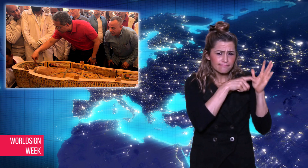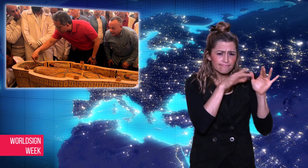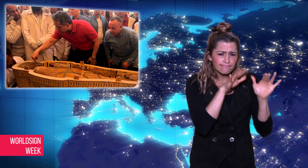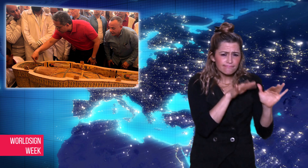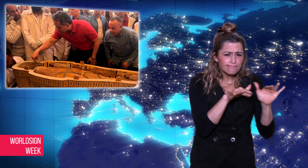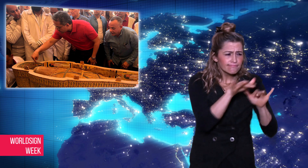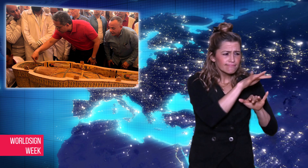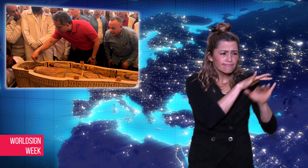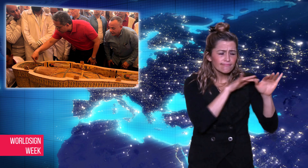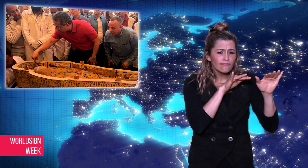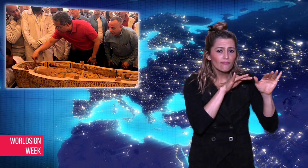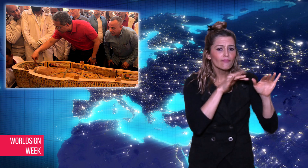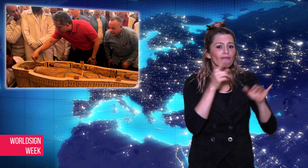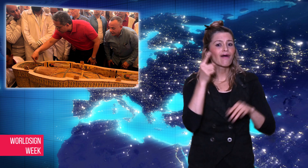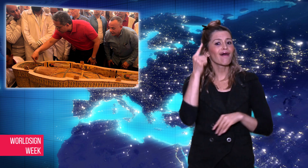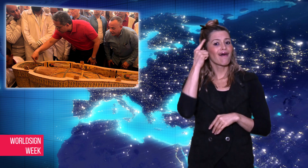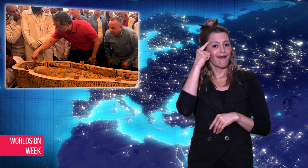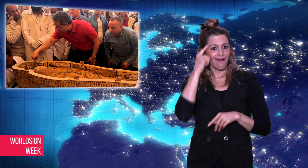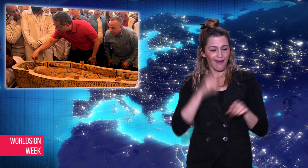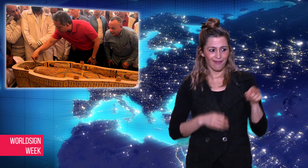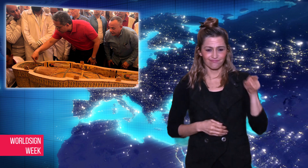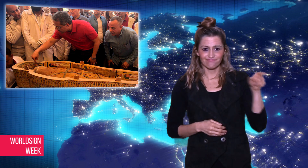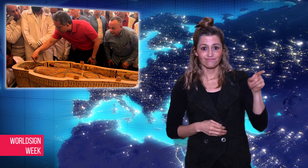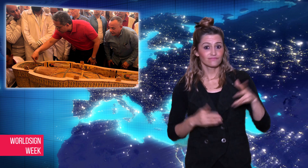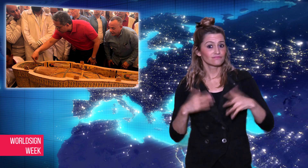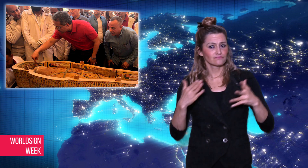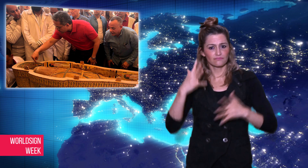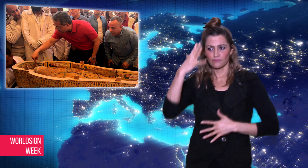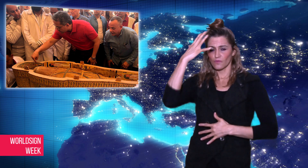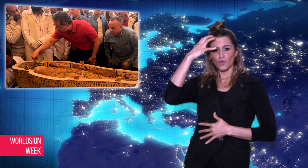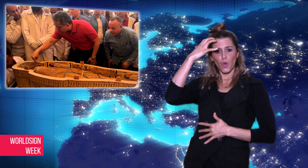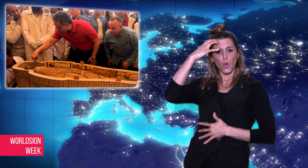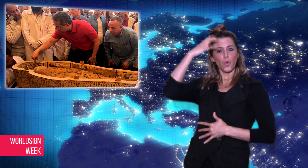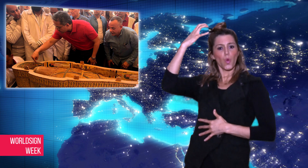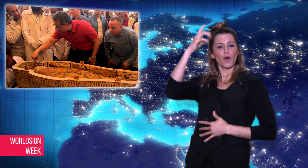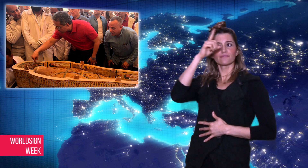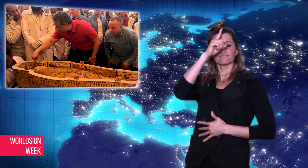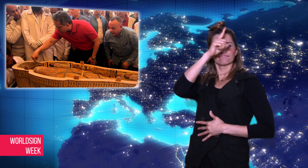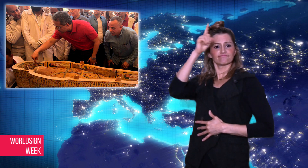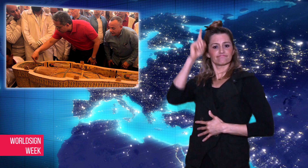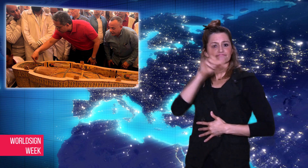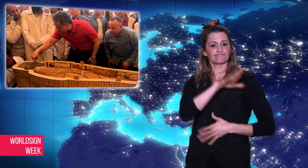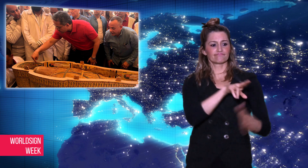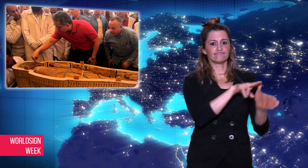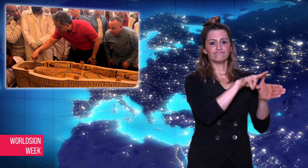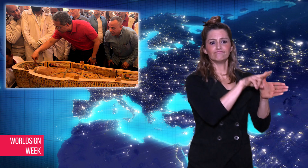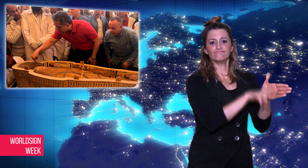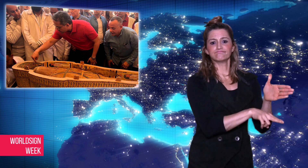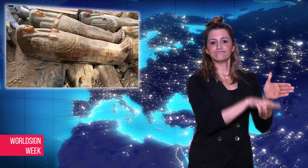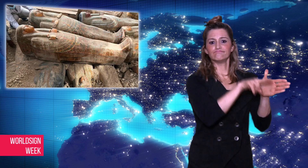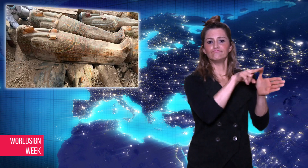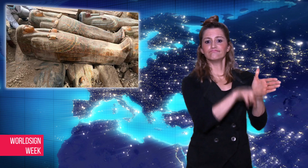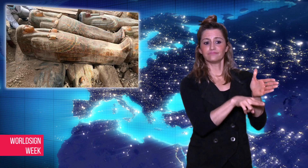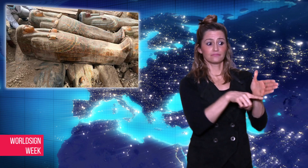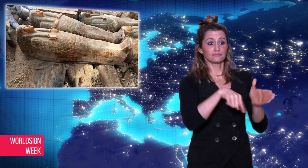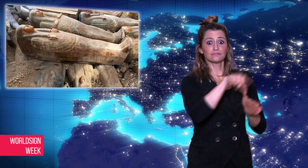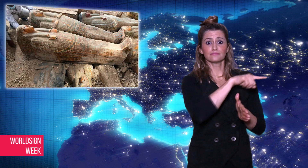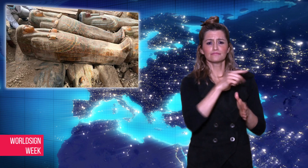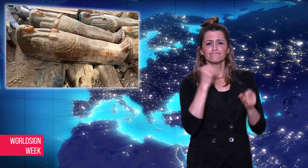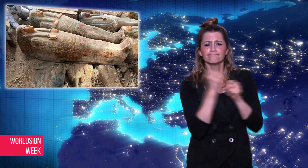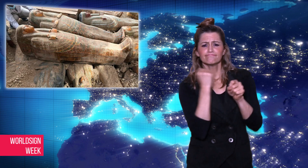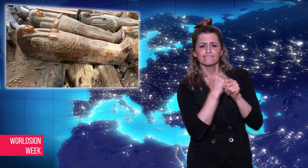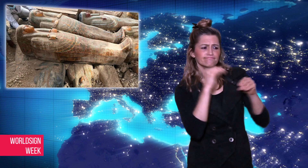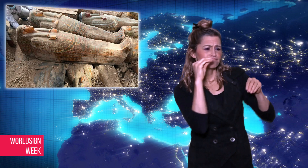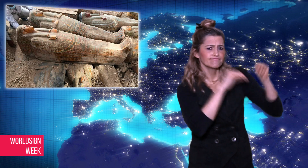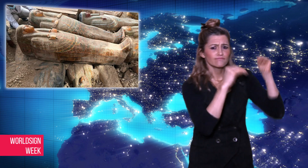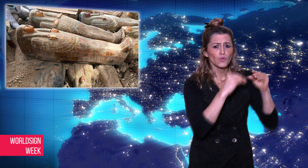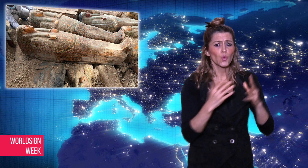decorative items, pottery, and furniture.